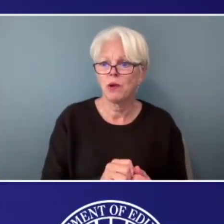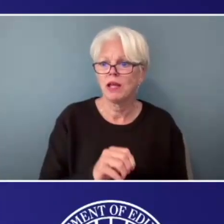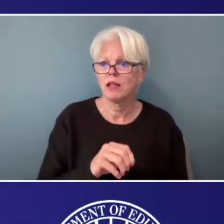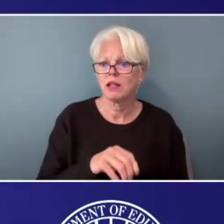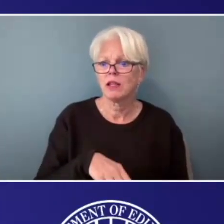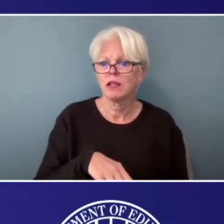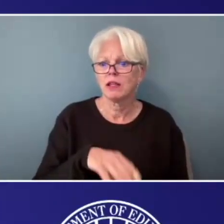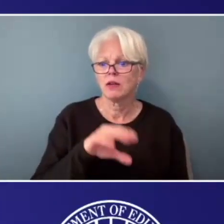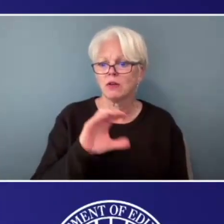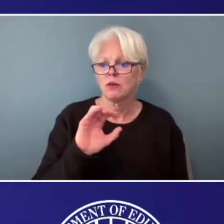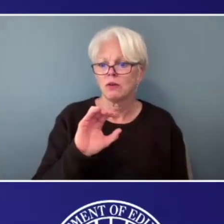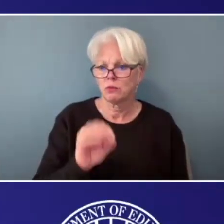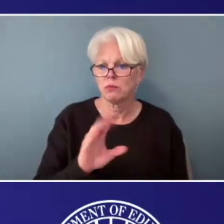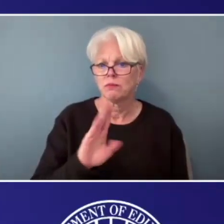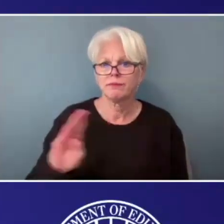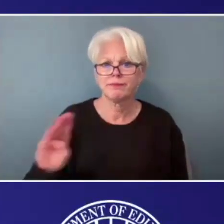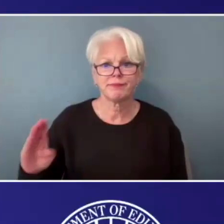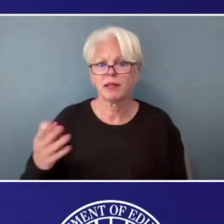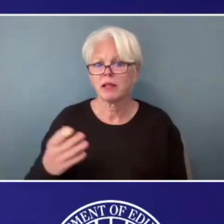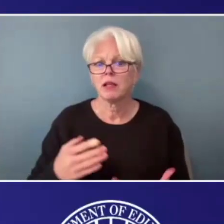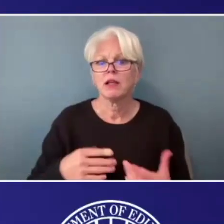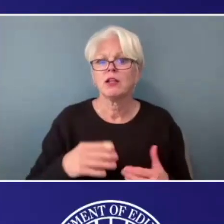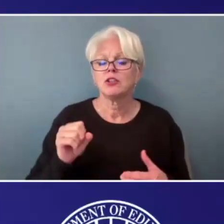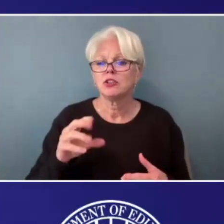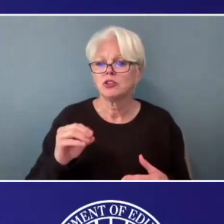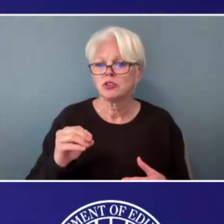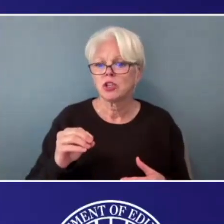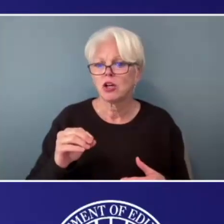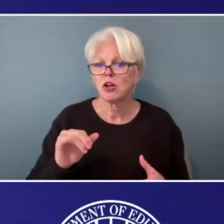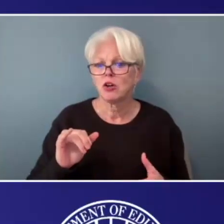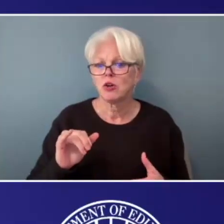why wouldn't that then be the same parallel to grandfather clause?